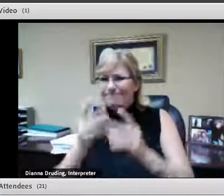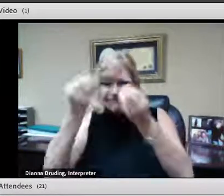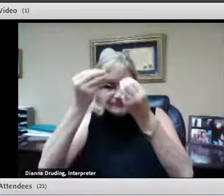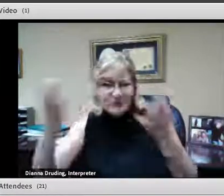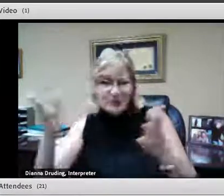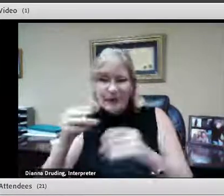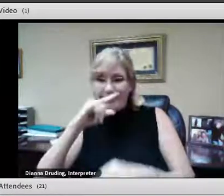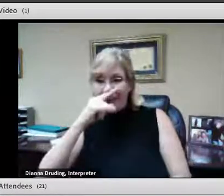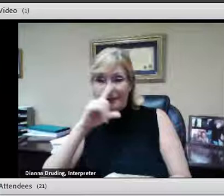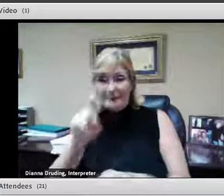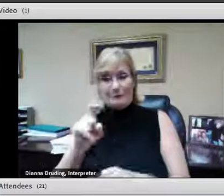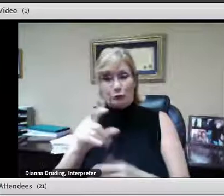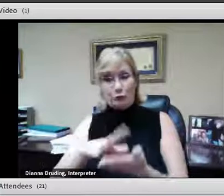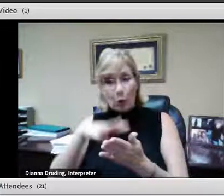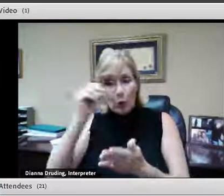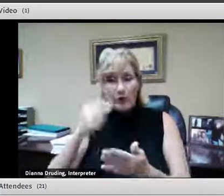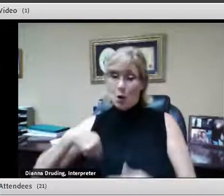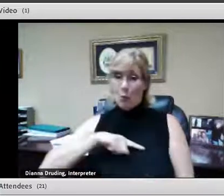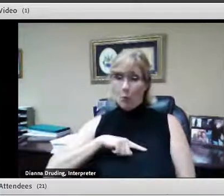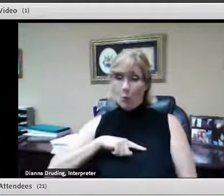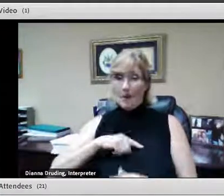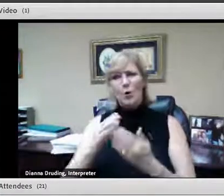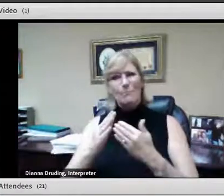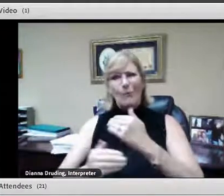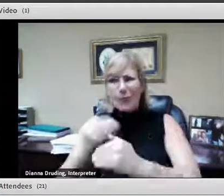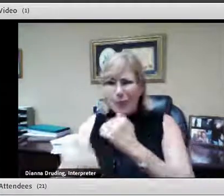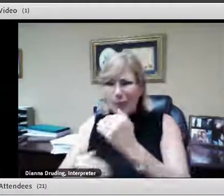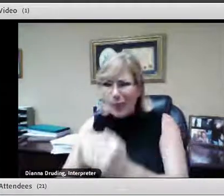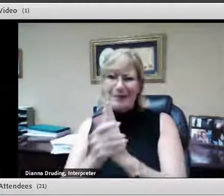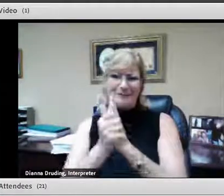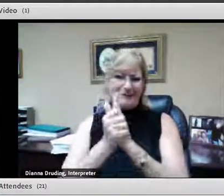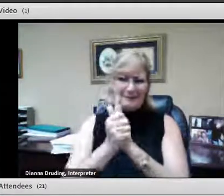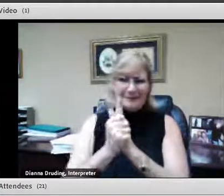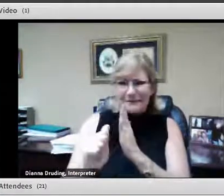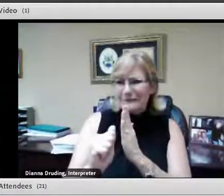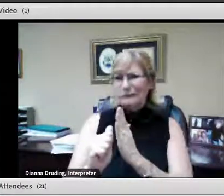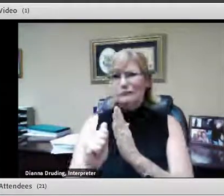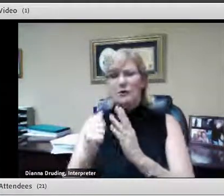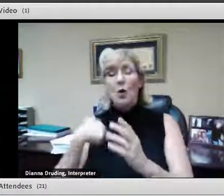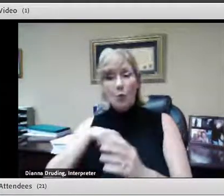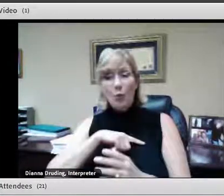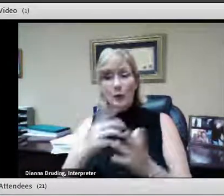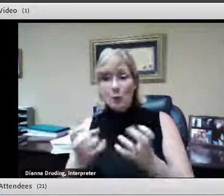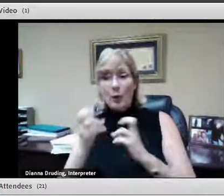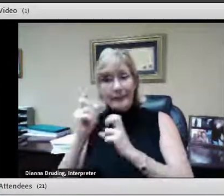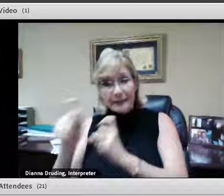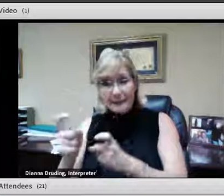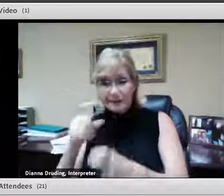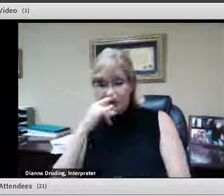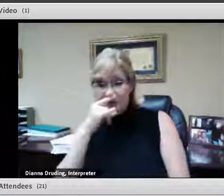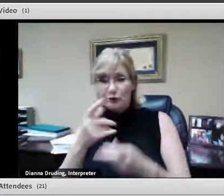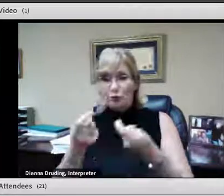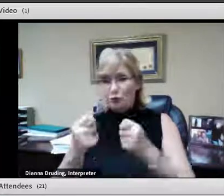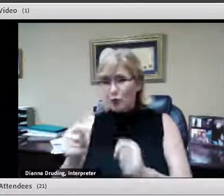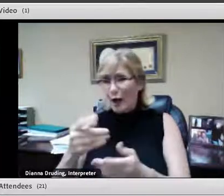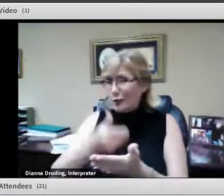We're more process-oriented. We're more skills-oriented. So, we want to give kids a chance to try out new things, pursue those alternative passions,